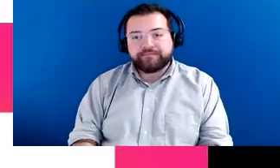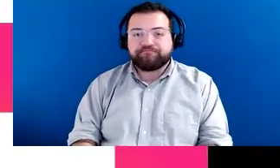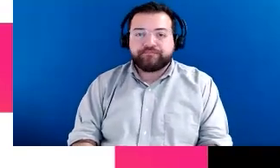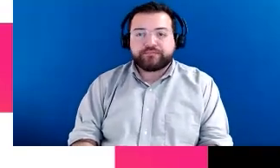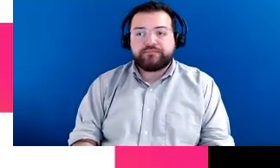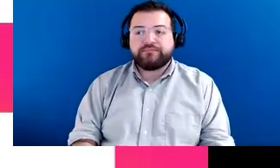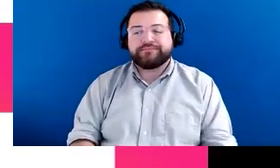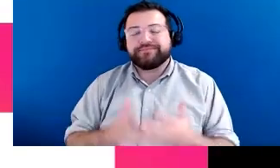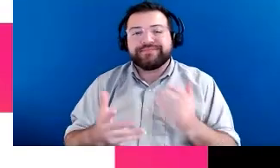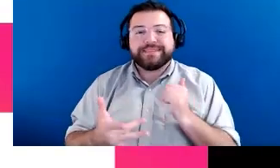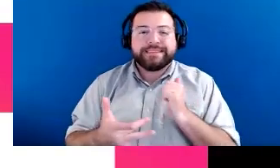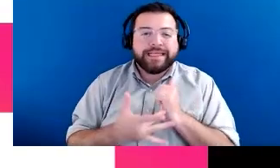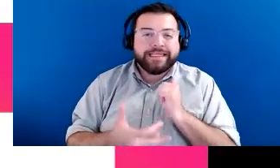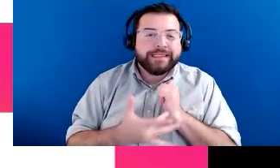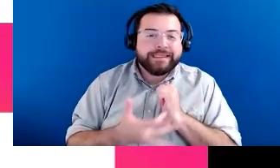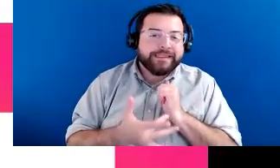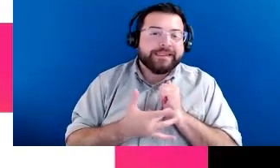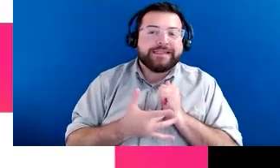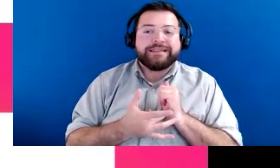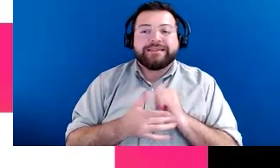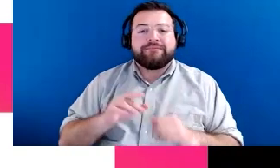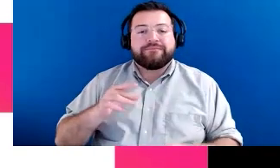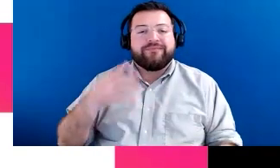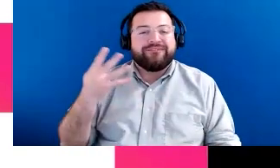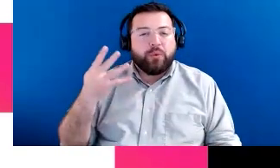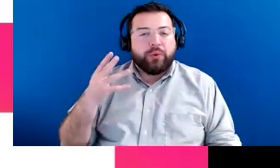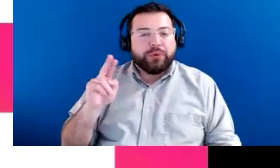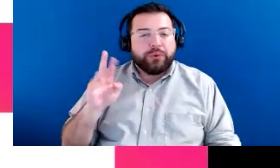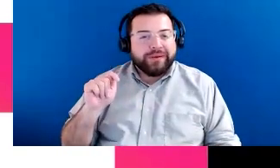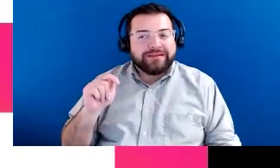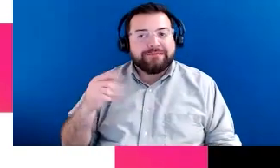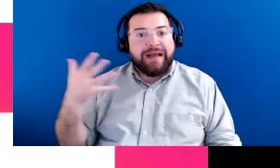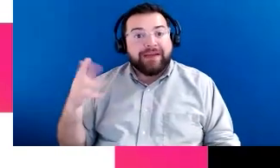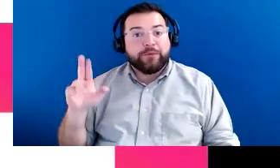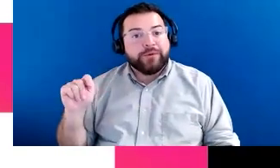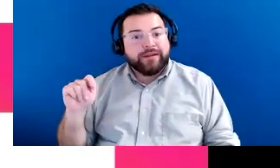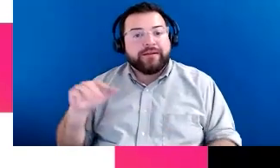four, five unit courses would require a little more per week, but, you know,